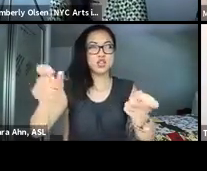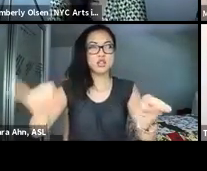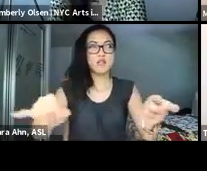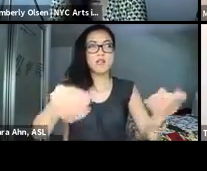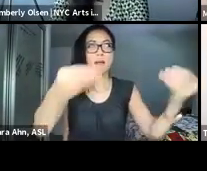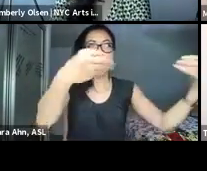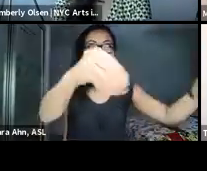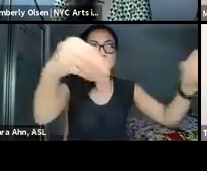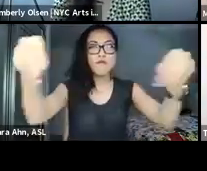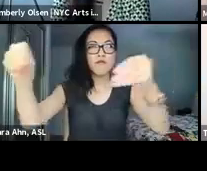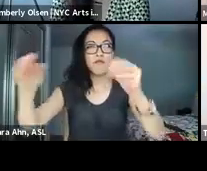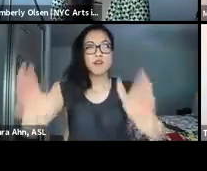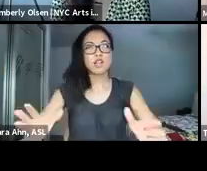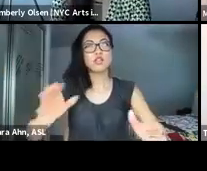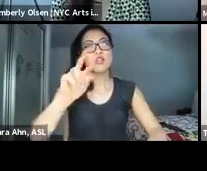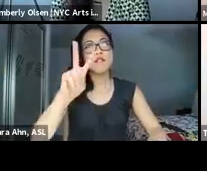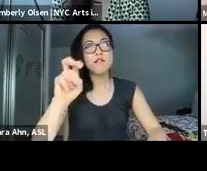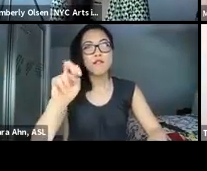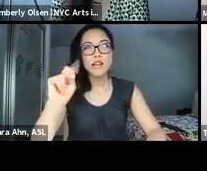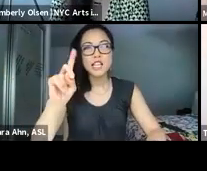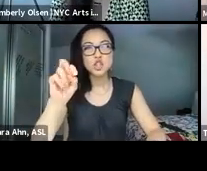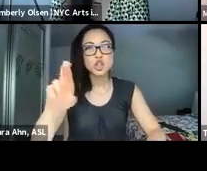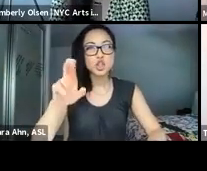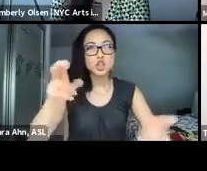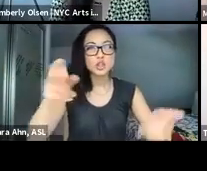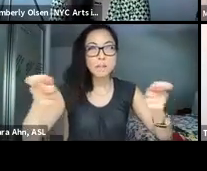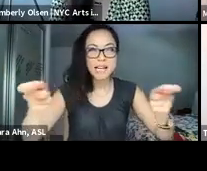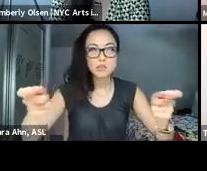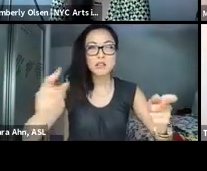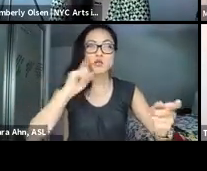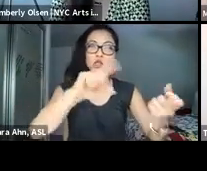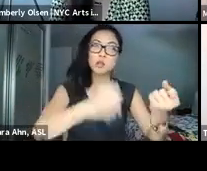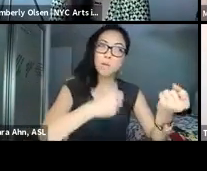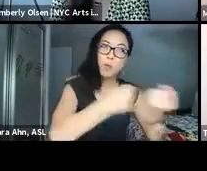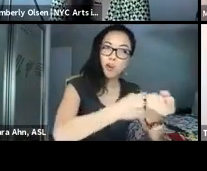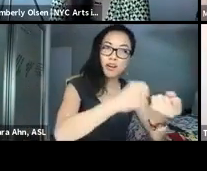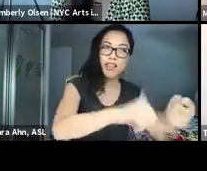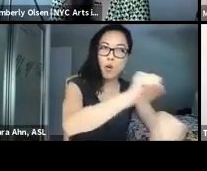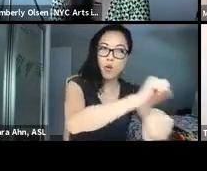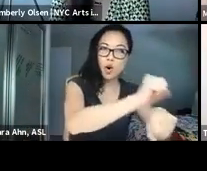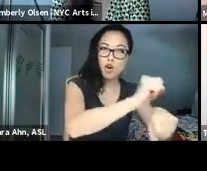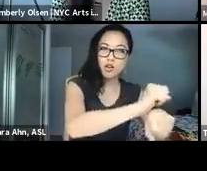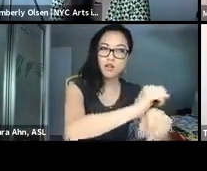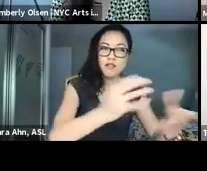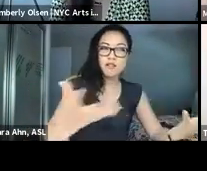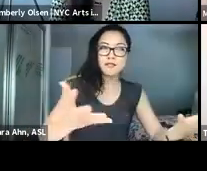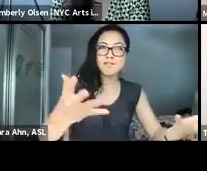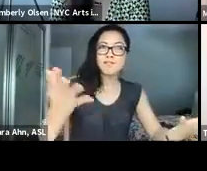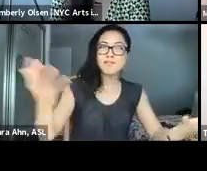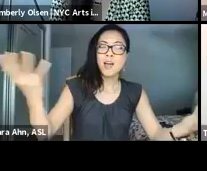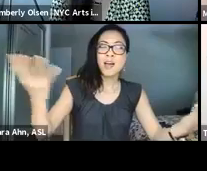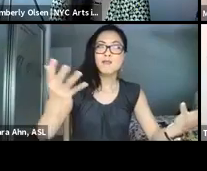So how are we addressing the areas of inequity and how does that manifest for